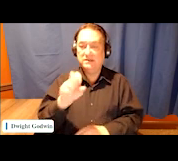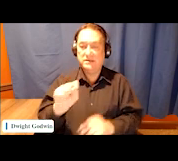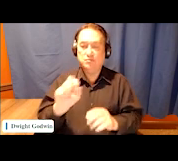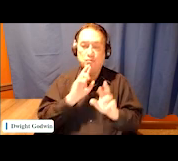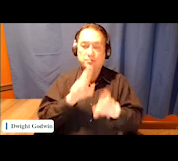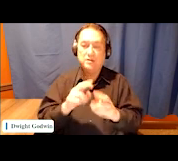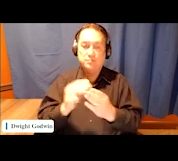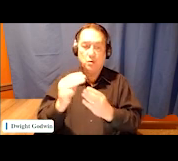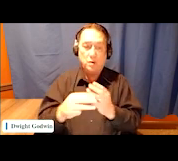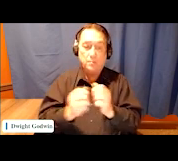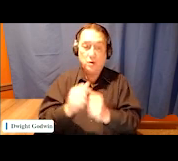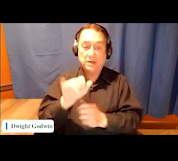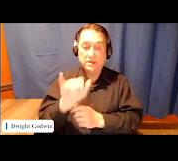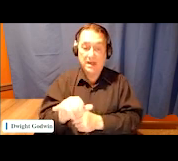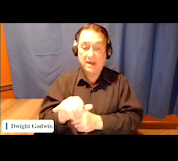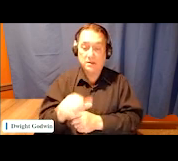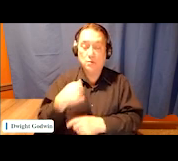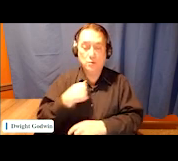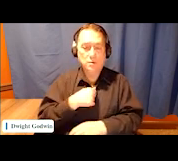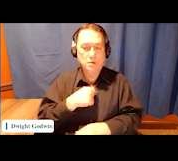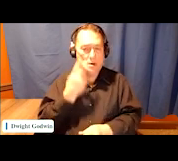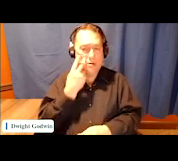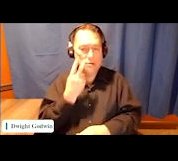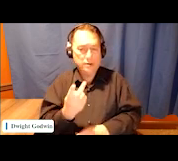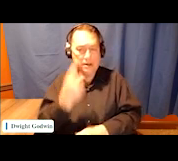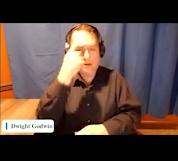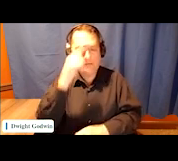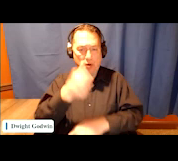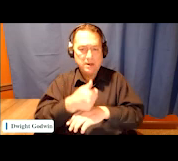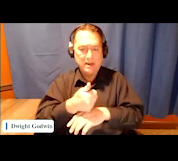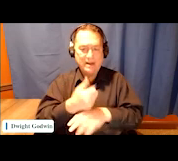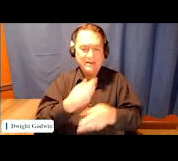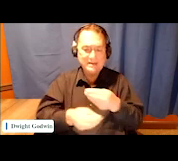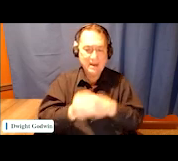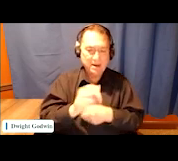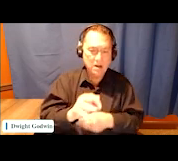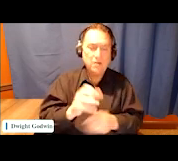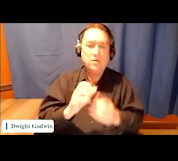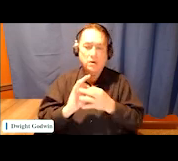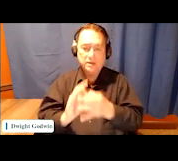With this, and we were looking at establishing something in lieu or in coordination with and collaboration with